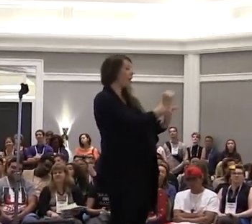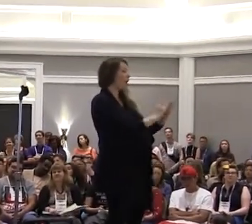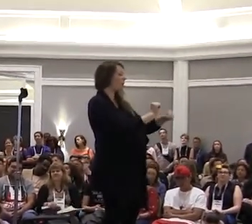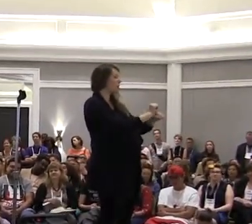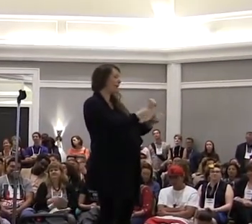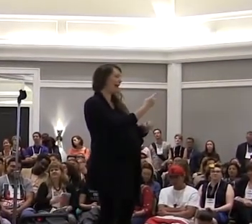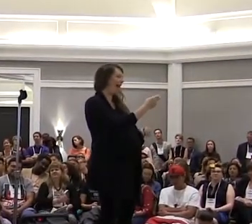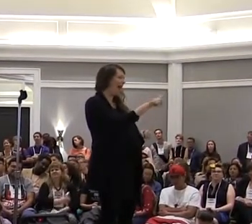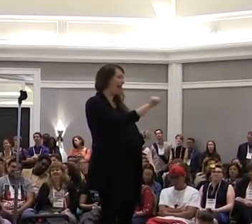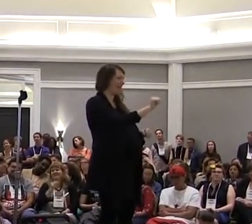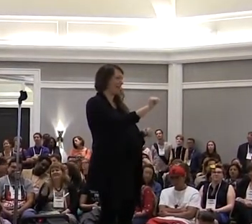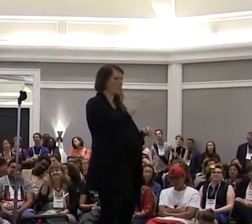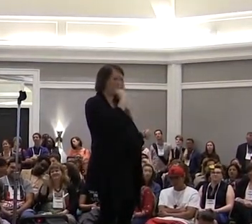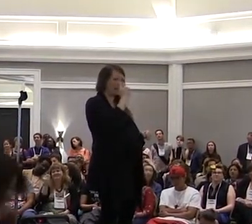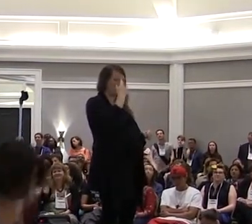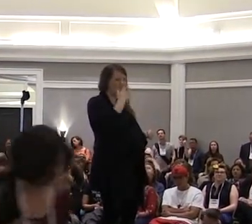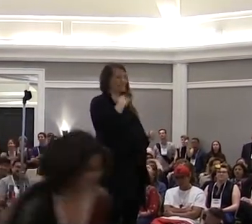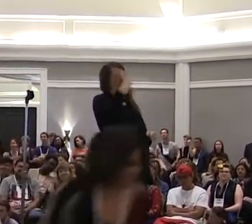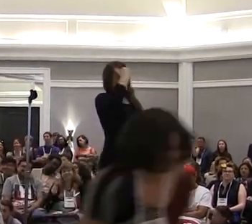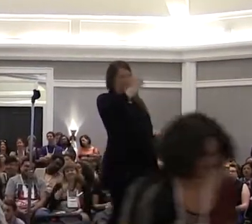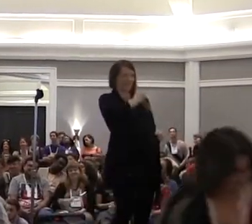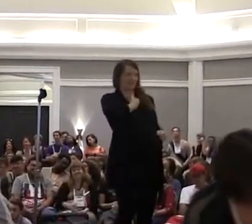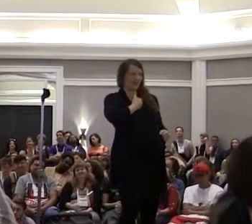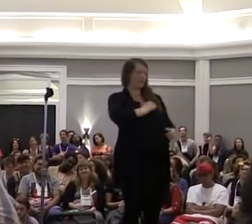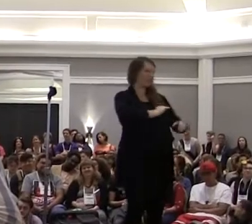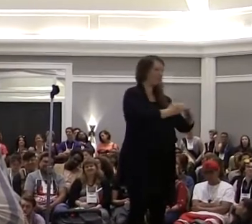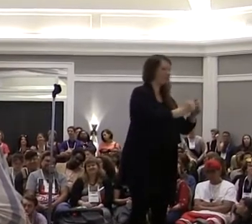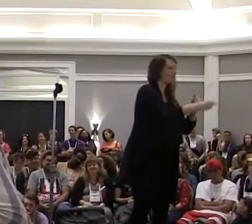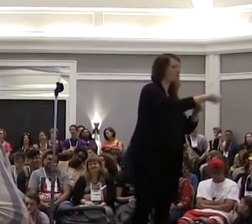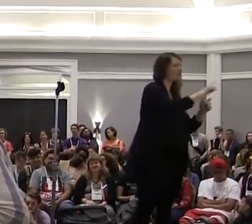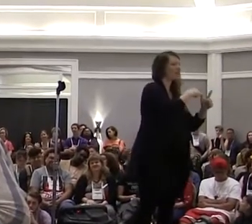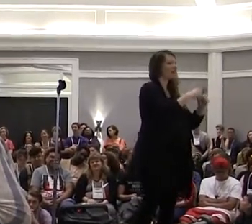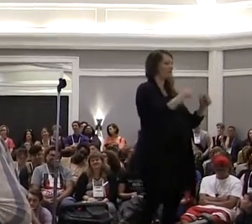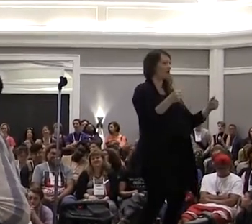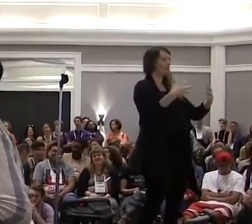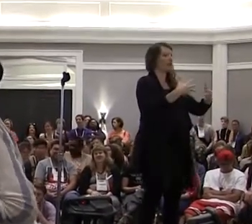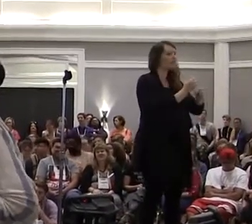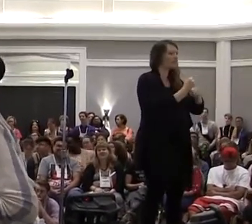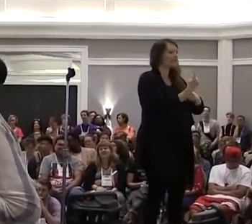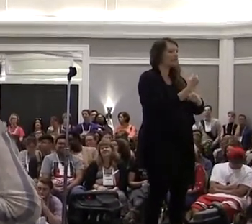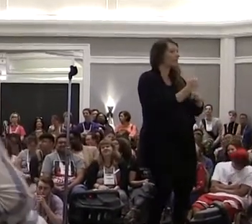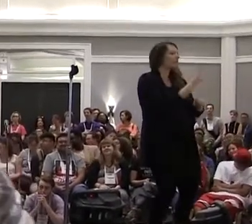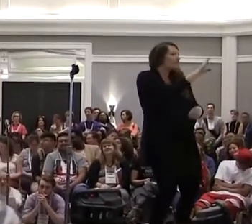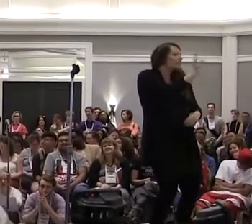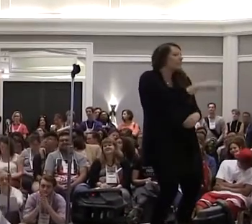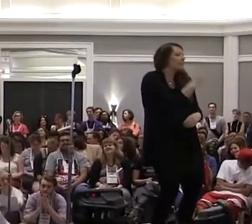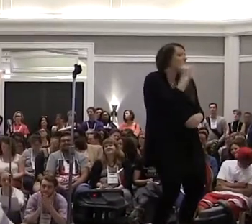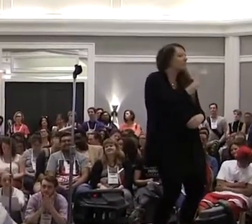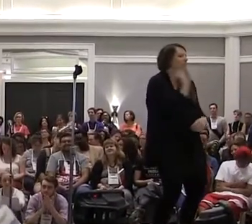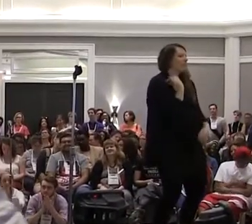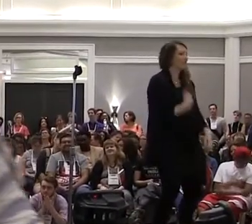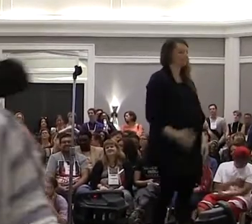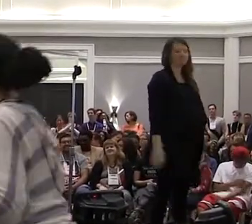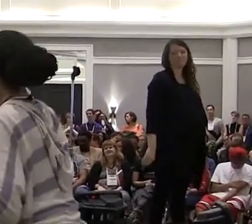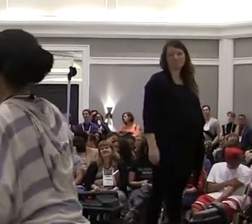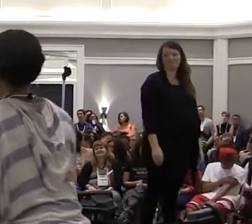because we know ourselves and we share it with you, and make something that was never there before. Thank you all.